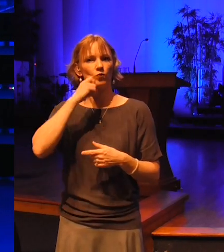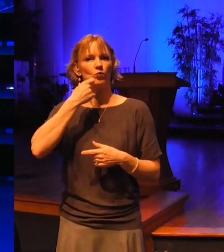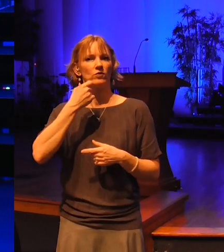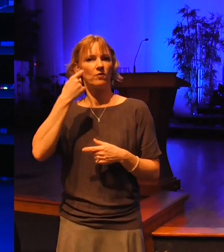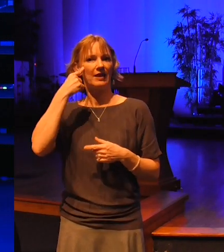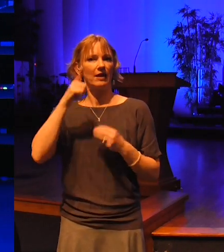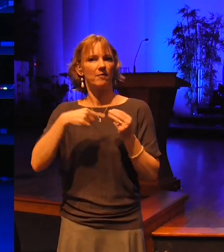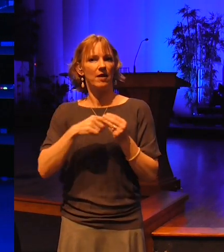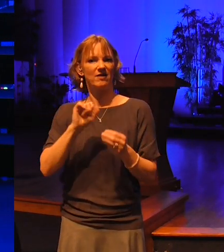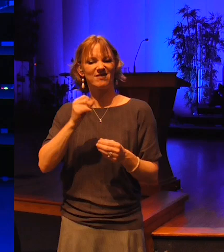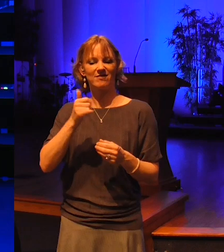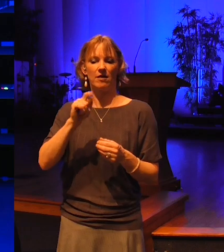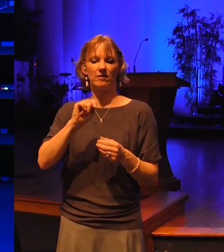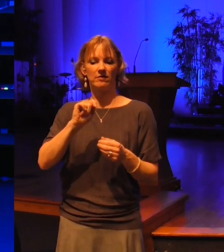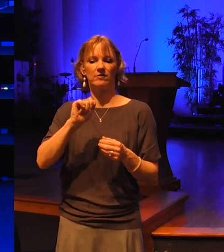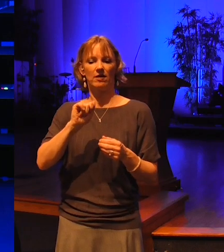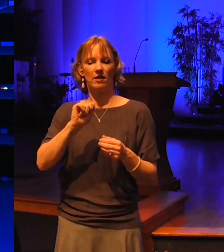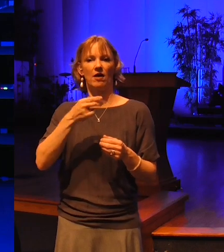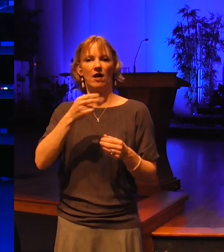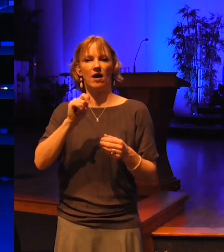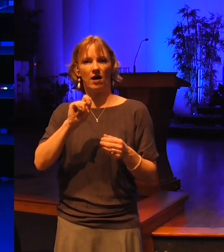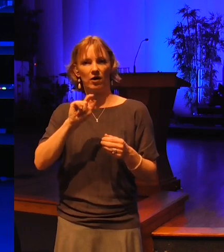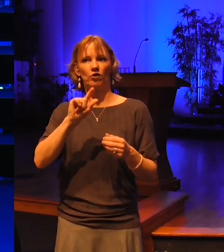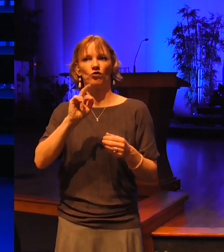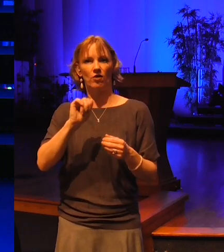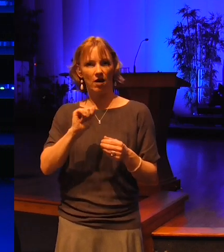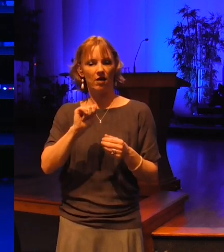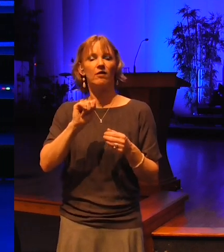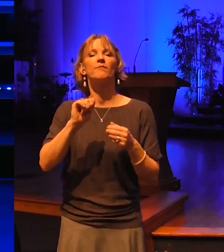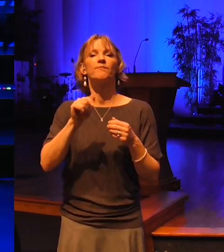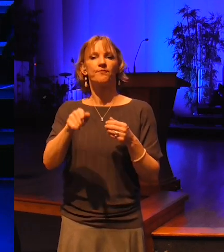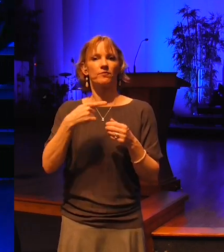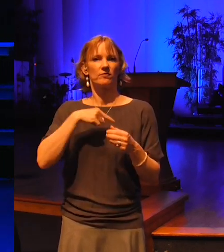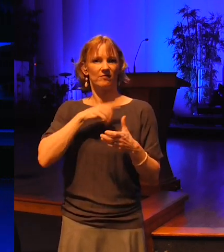cultivate in our morning spiritual practice and bring throughout our day but it's particularly